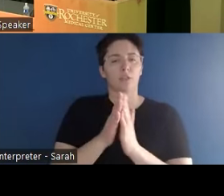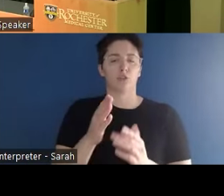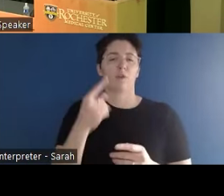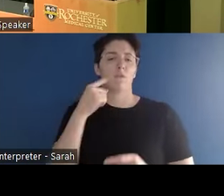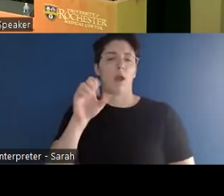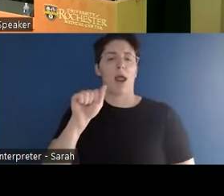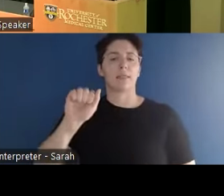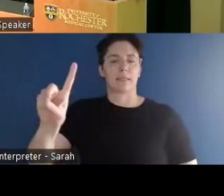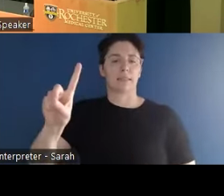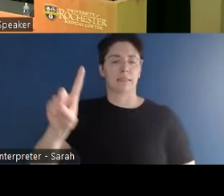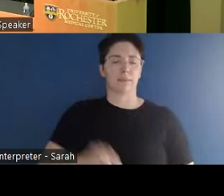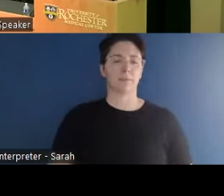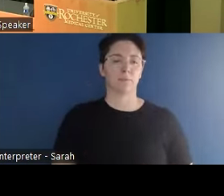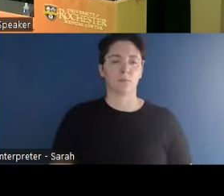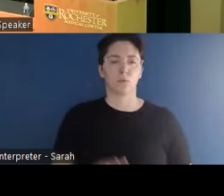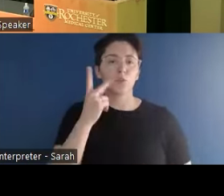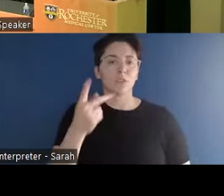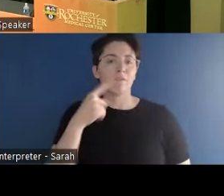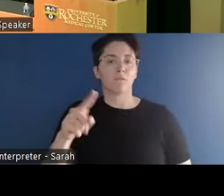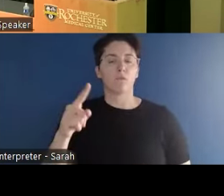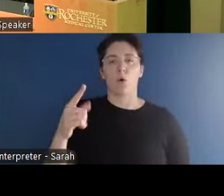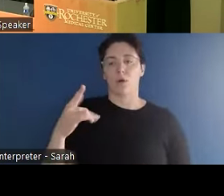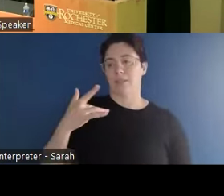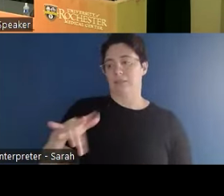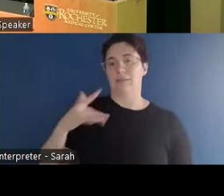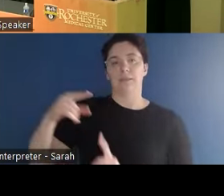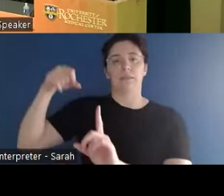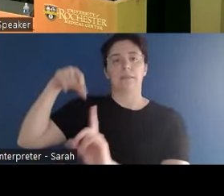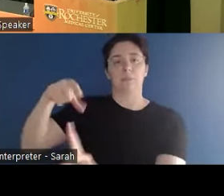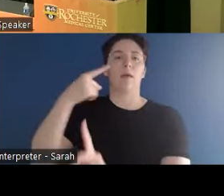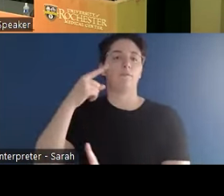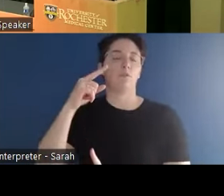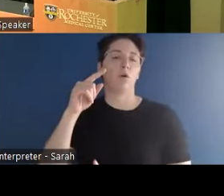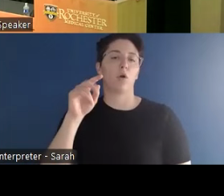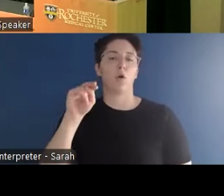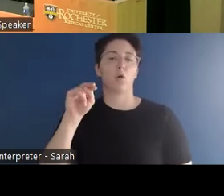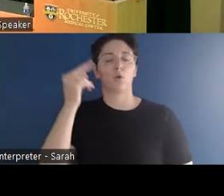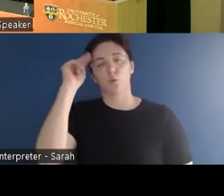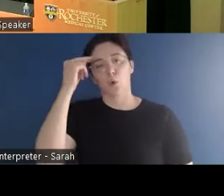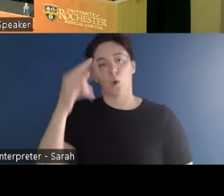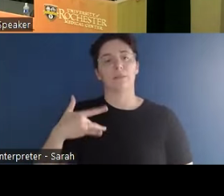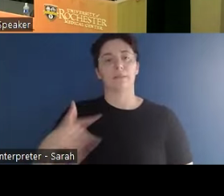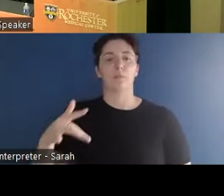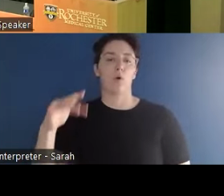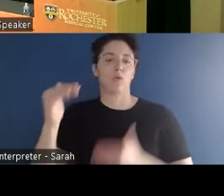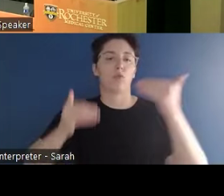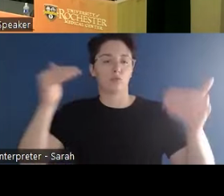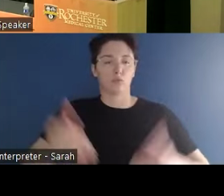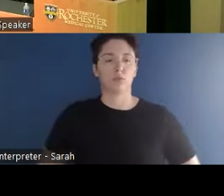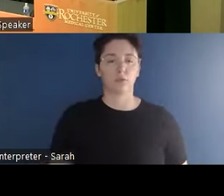stimuli in neurotypical adults as well as a preference for objects over faces in teens and